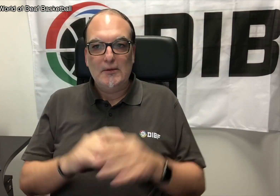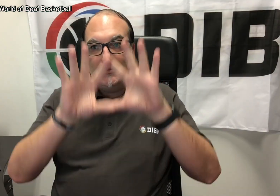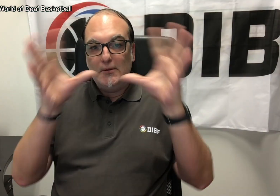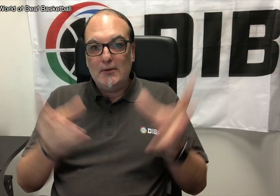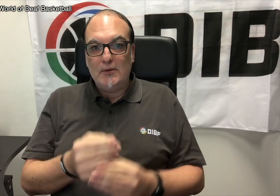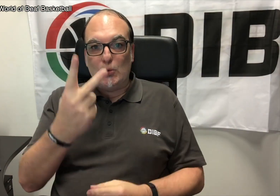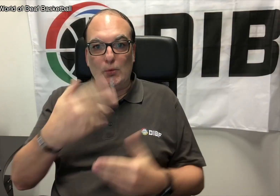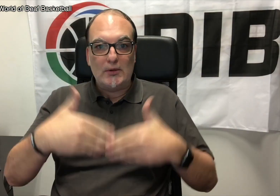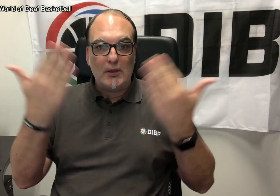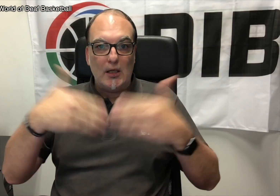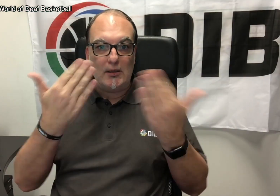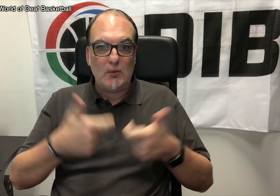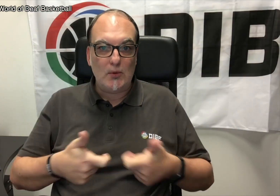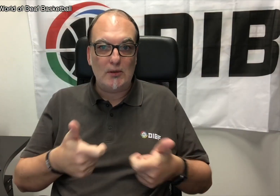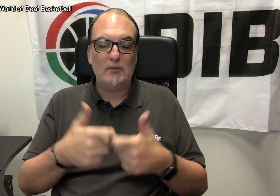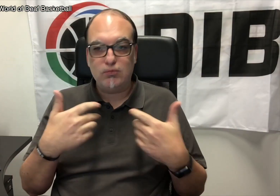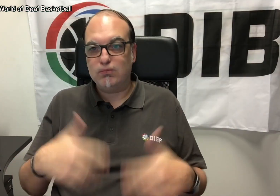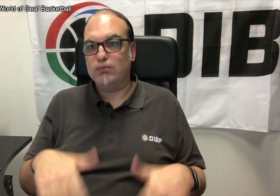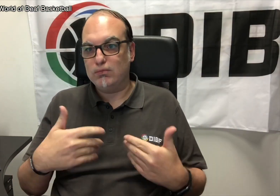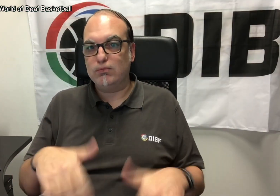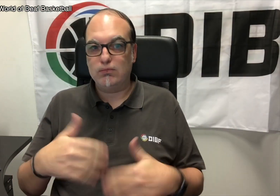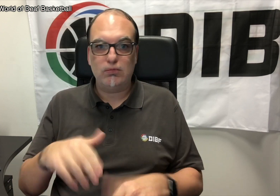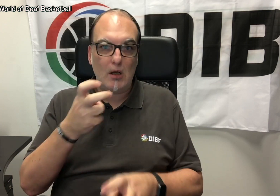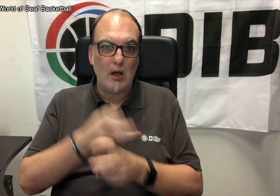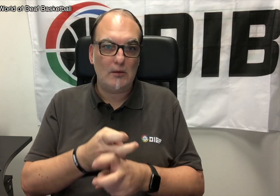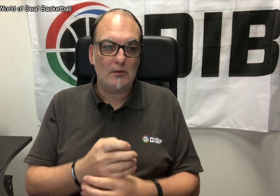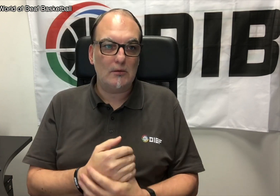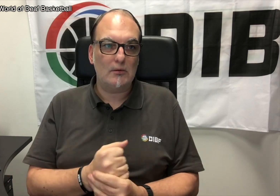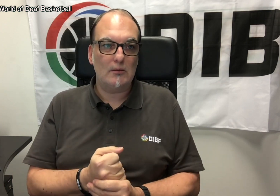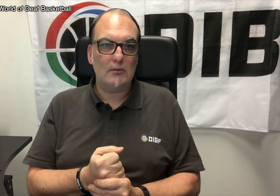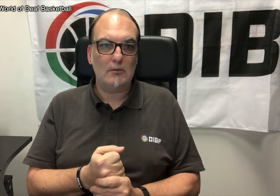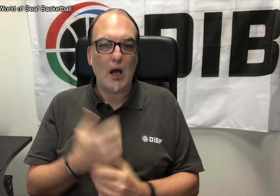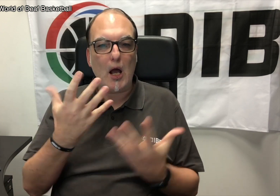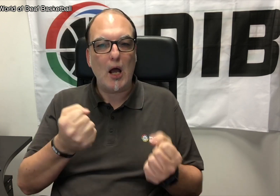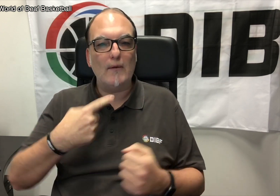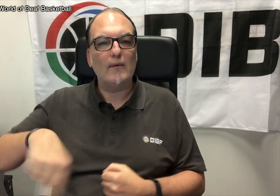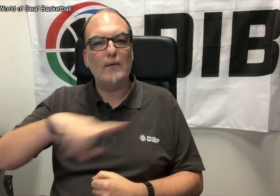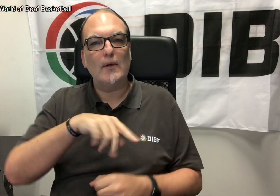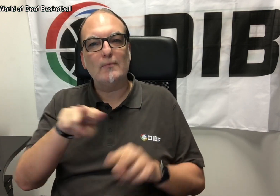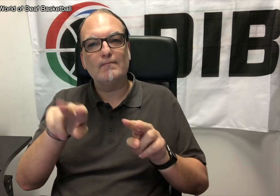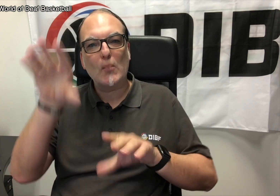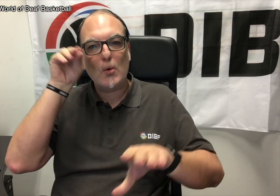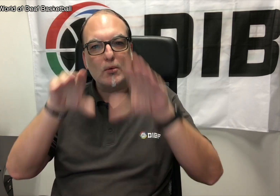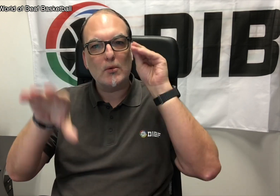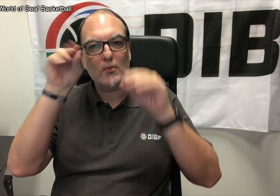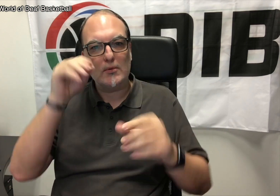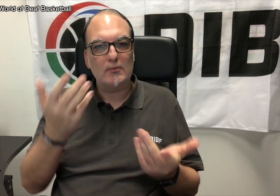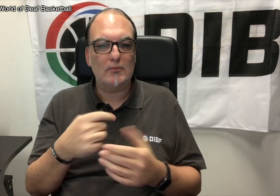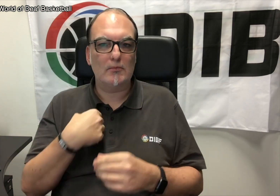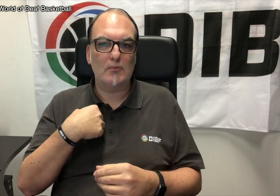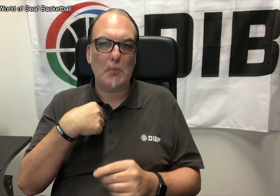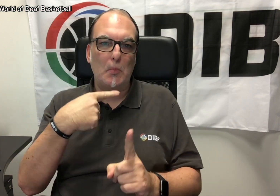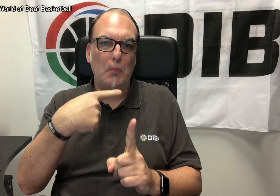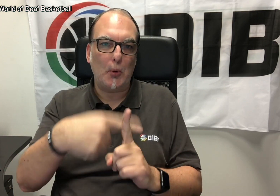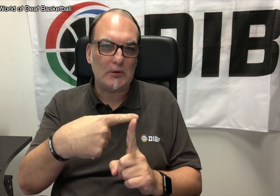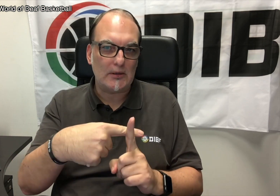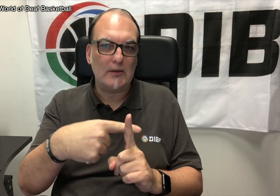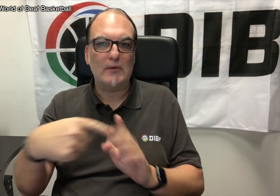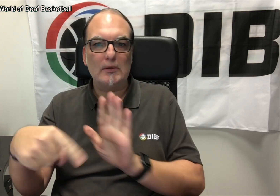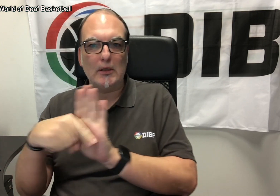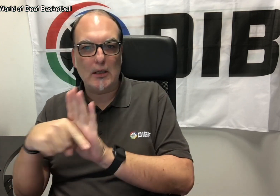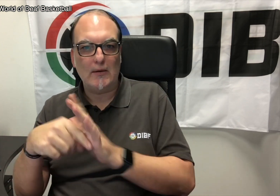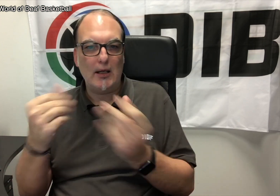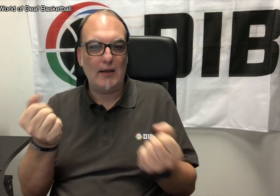Overall the two days was hard, we all learned both positively and negatively.